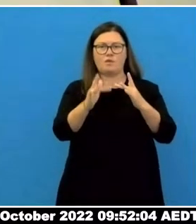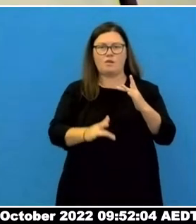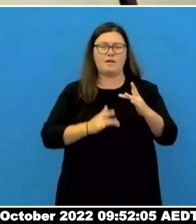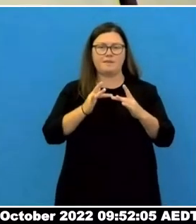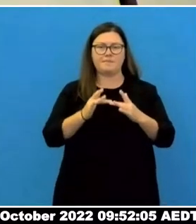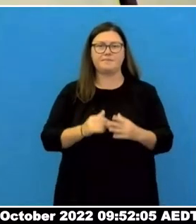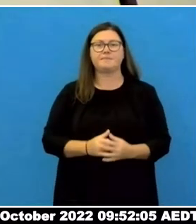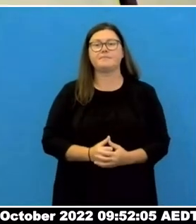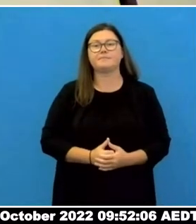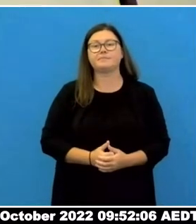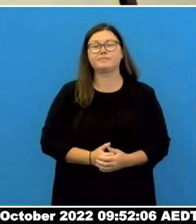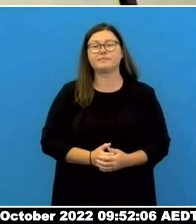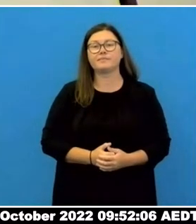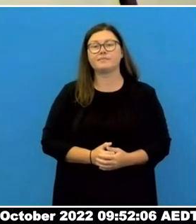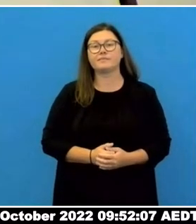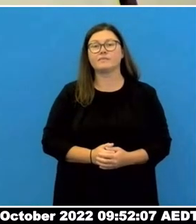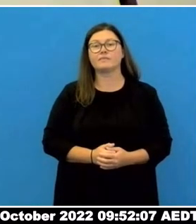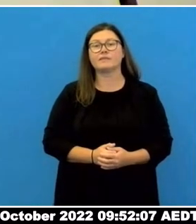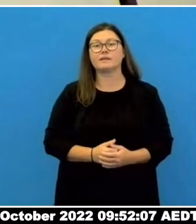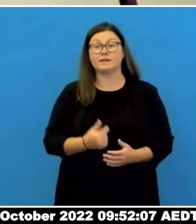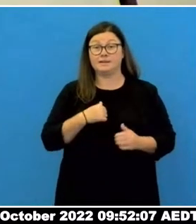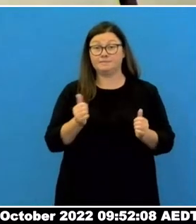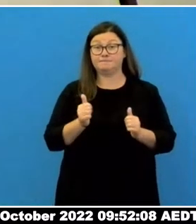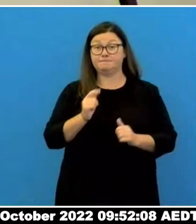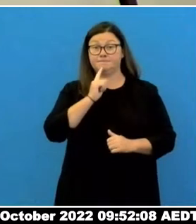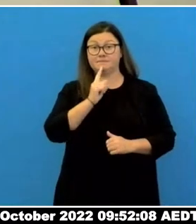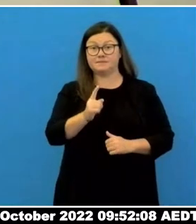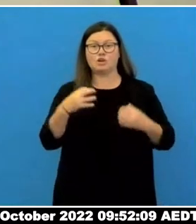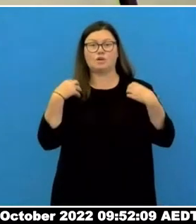I mentioned that Commissioner Galbally will not be joining us today.